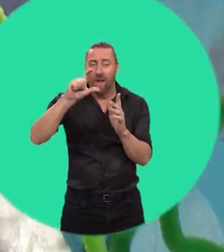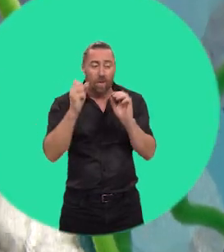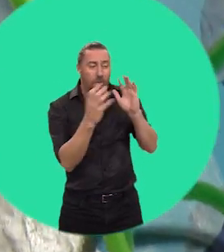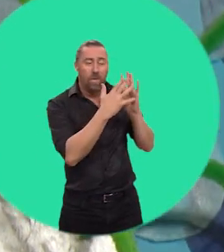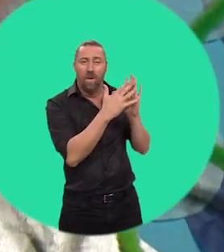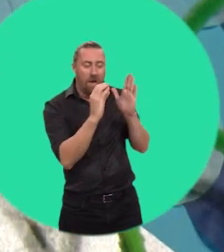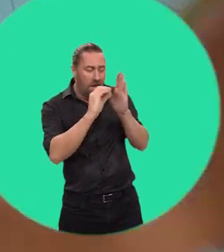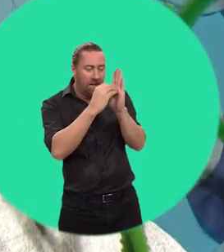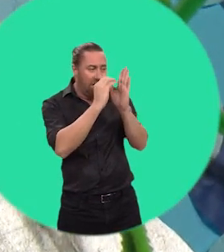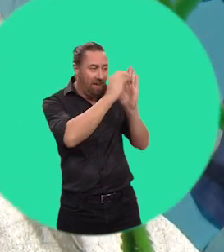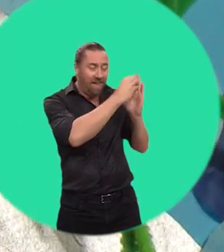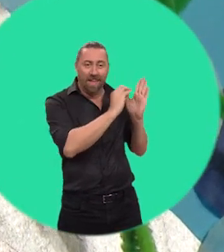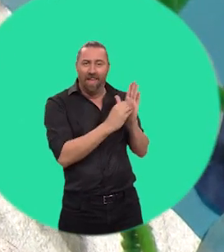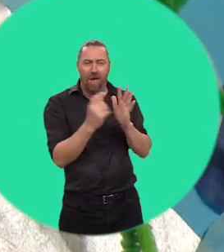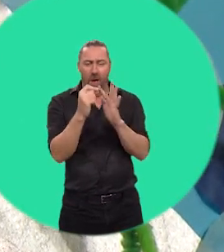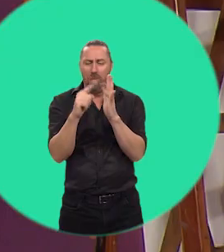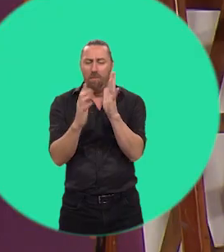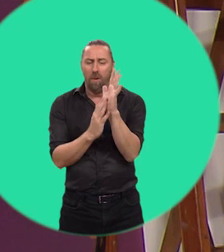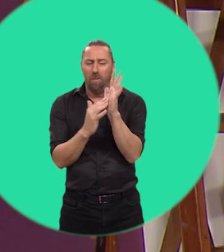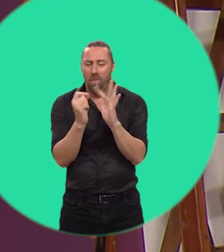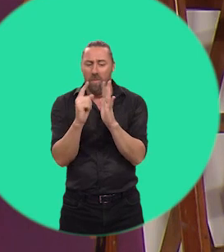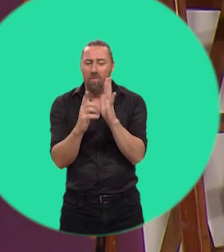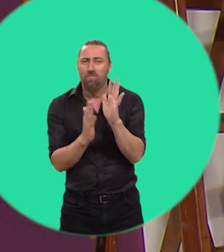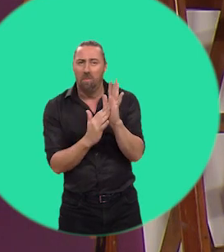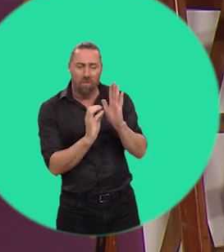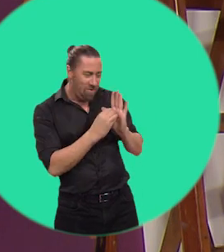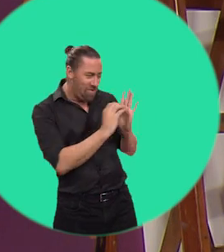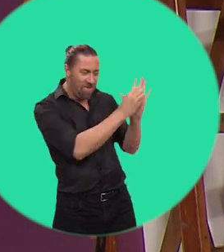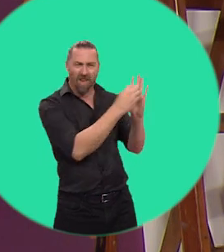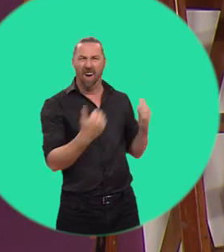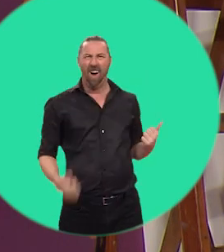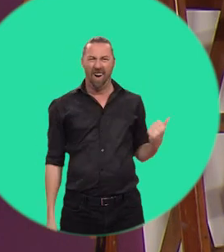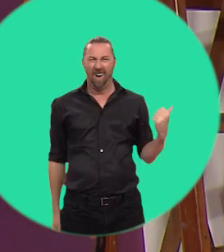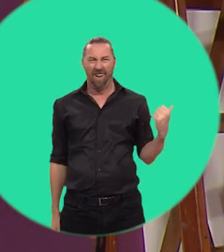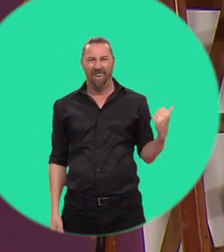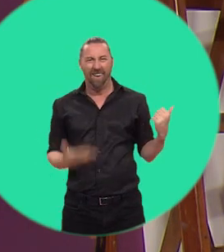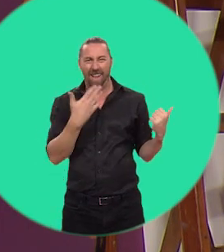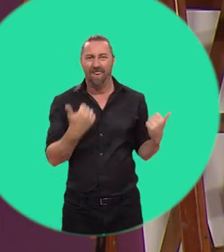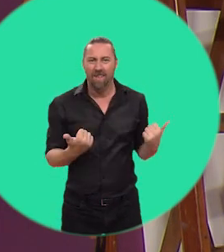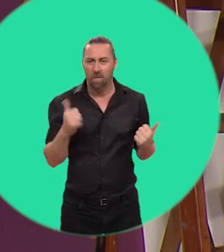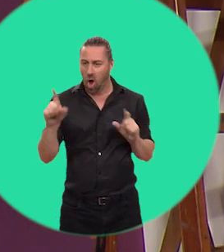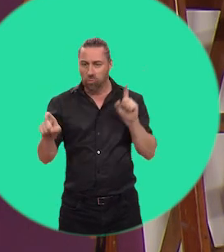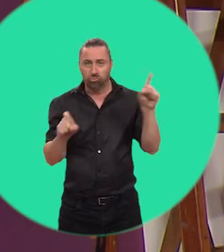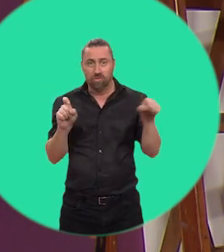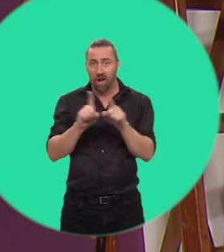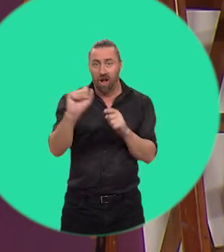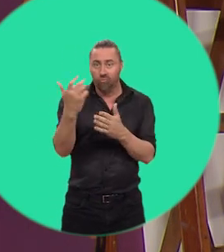You can do this with pom poms. There we go, adding a few more. And yeah, maybe an octopus like the one in the story